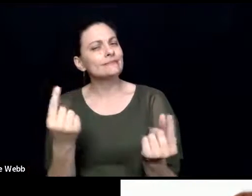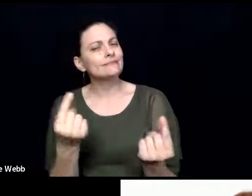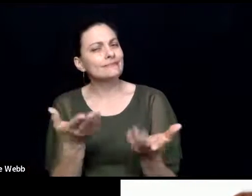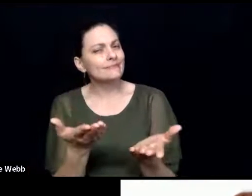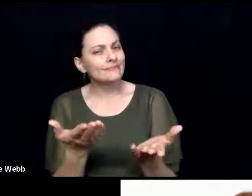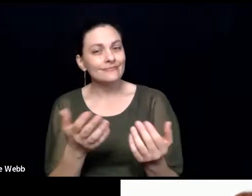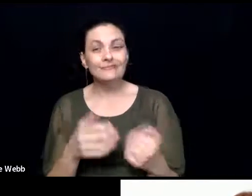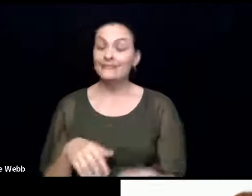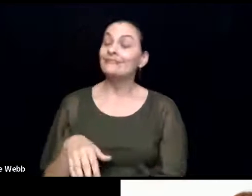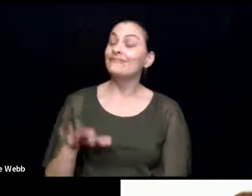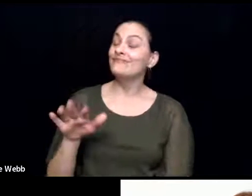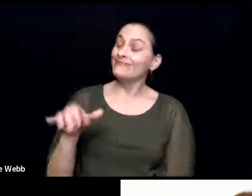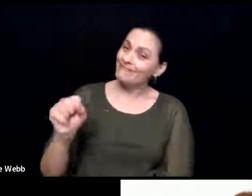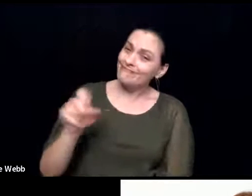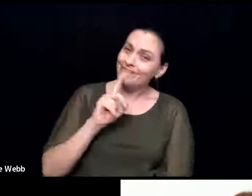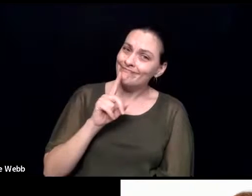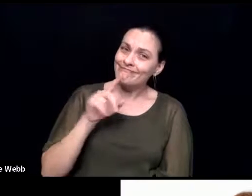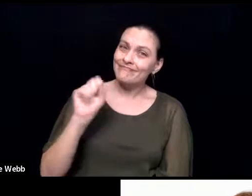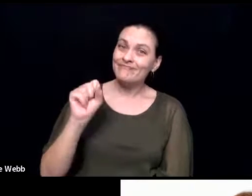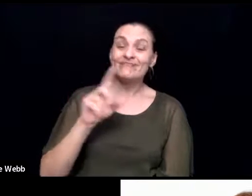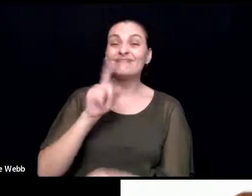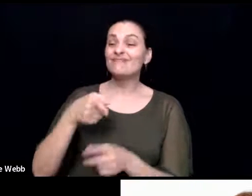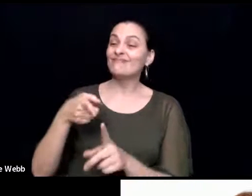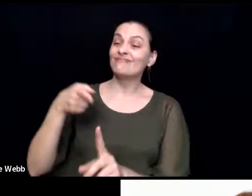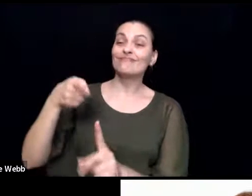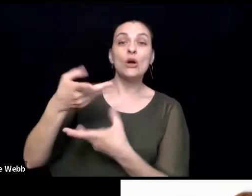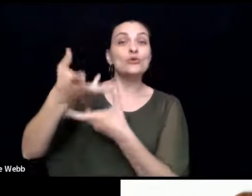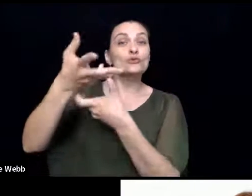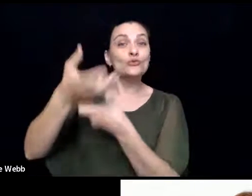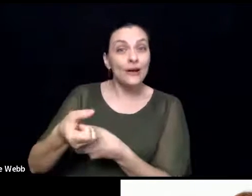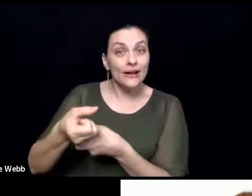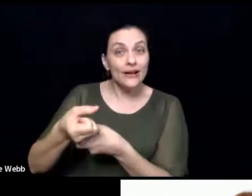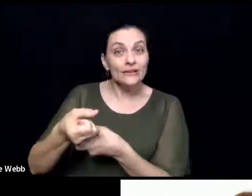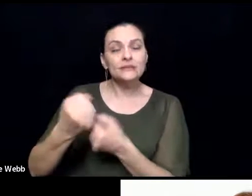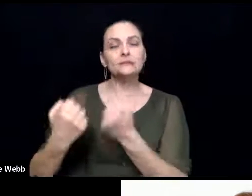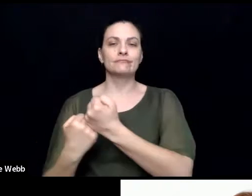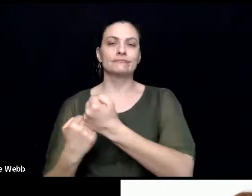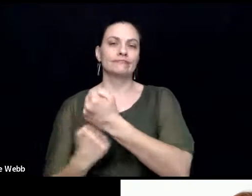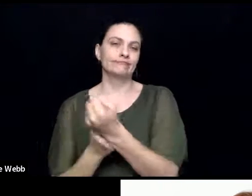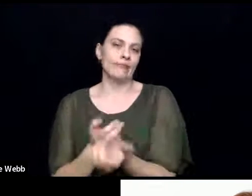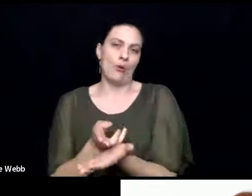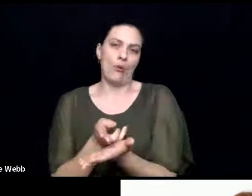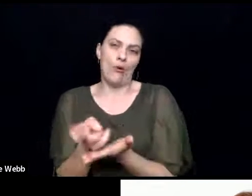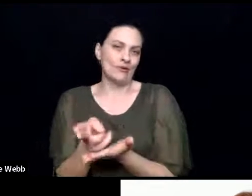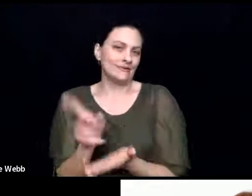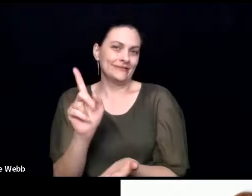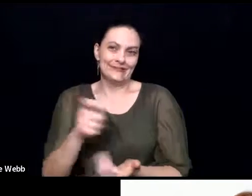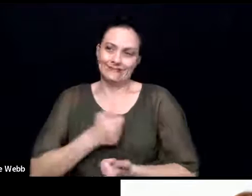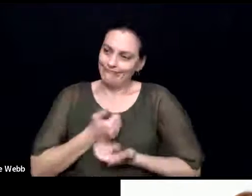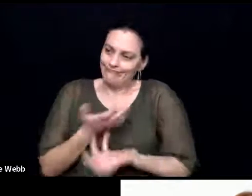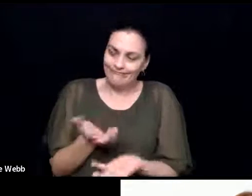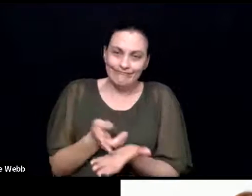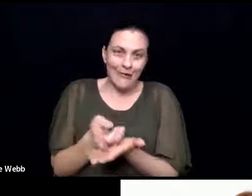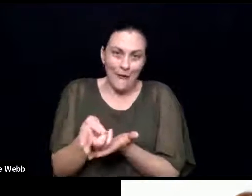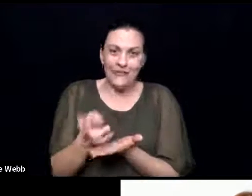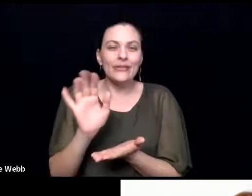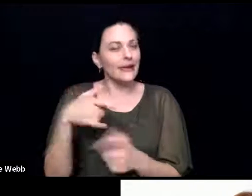So that's always been something that I have focused on. Being transparent and honesty. But on